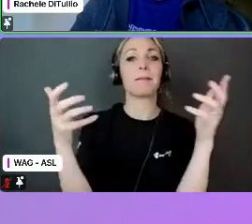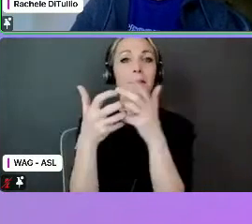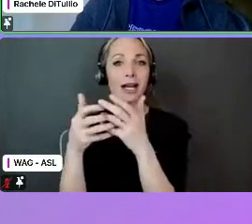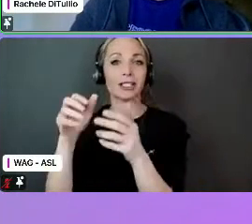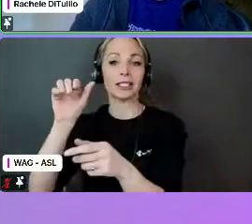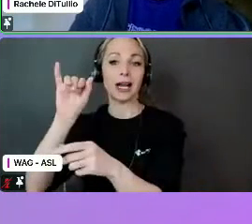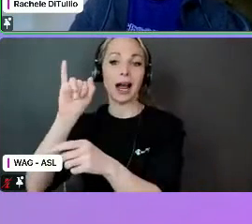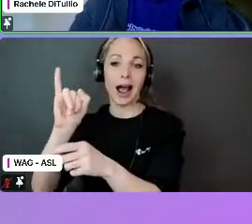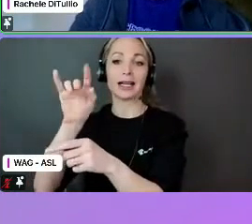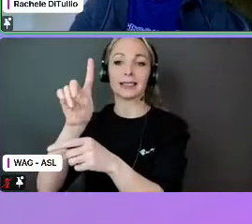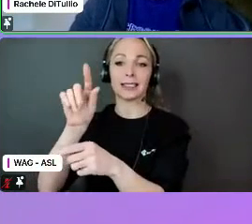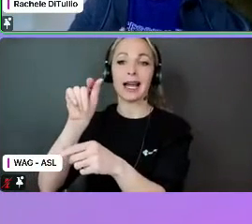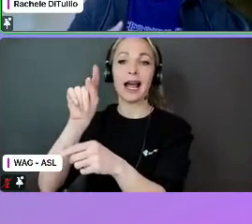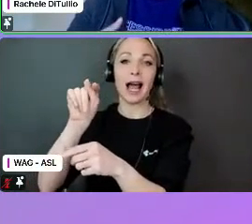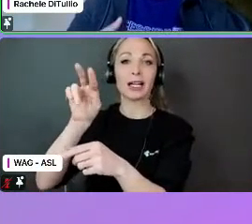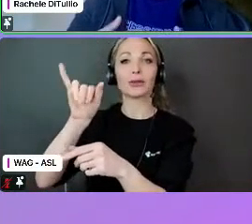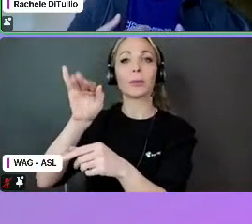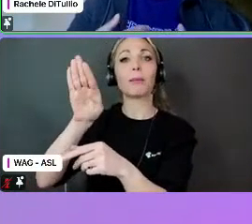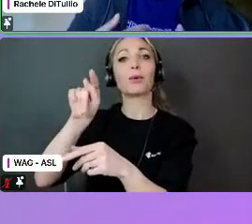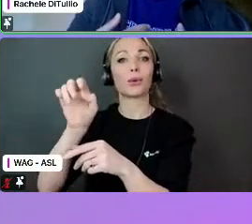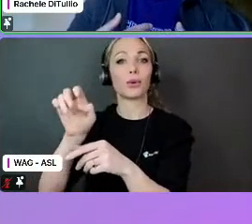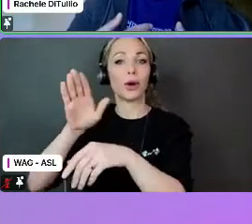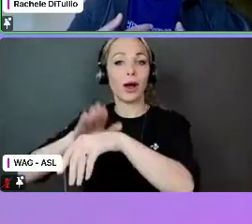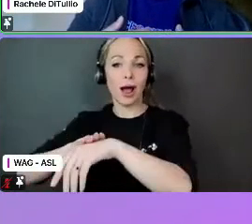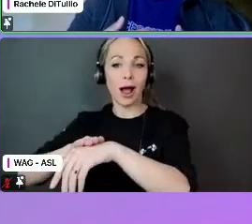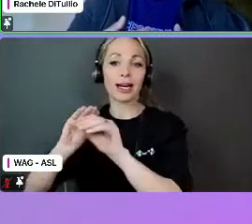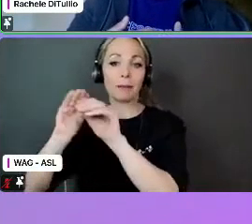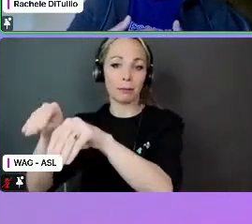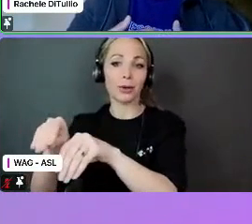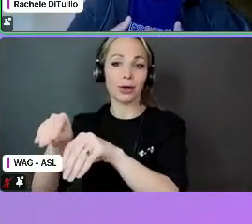the attribute on our input. So linked again we've programmatically our label and our checkbox, even though our